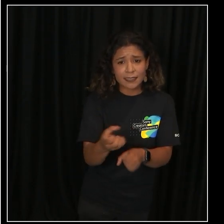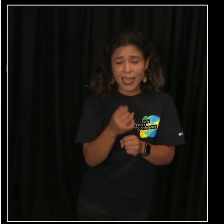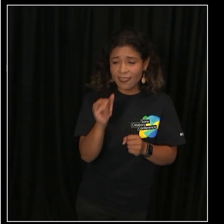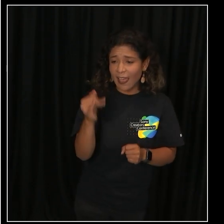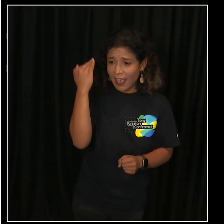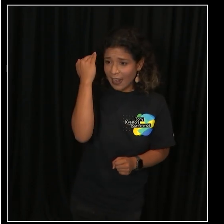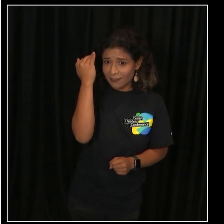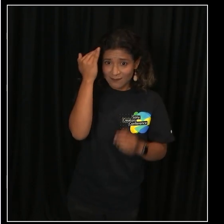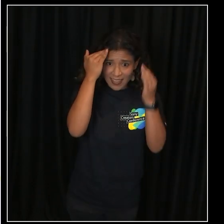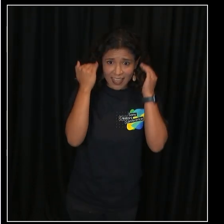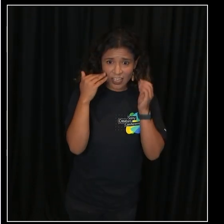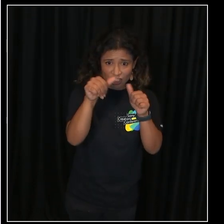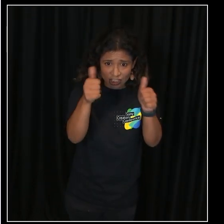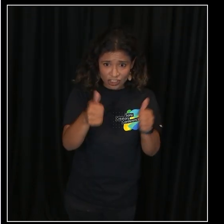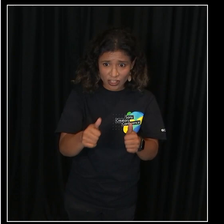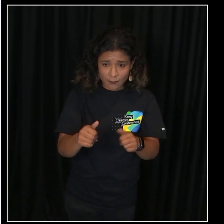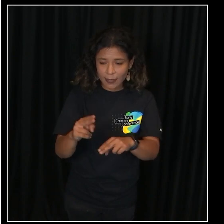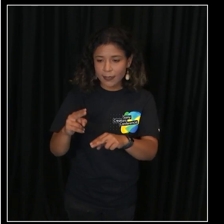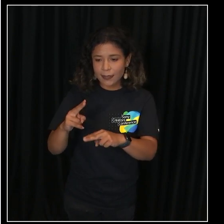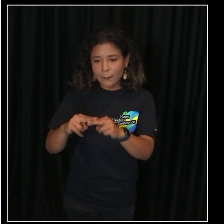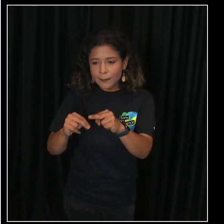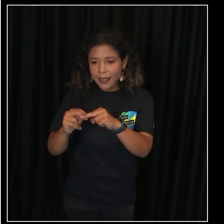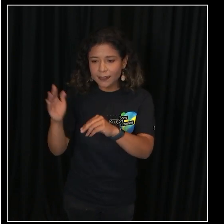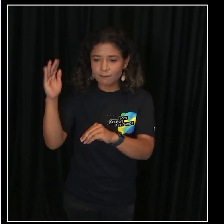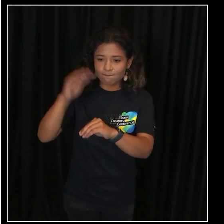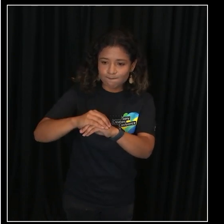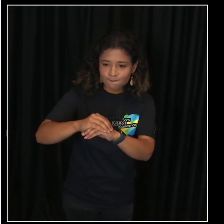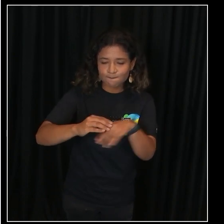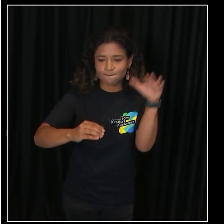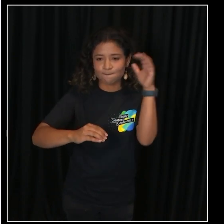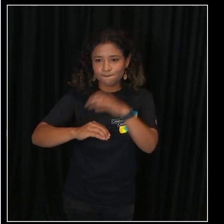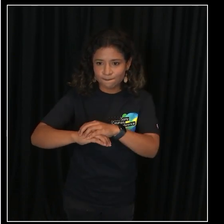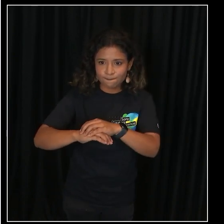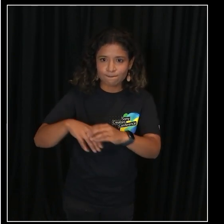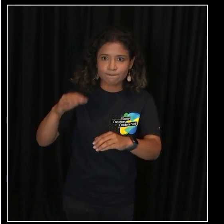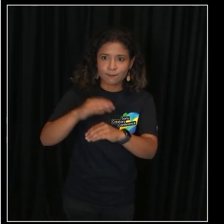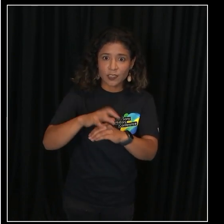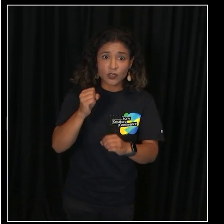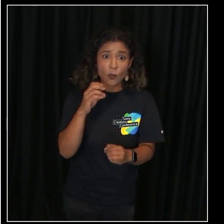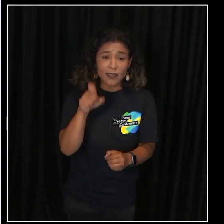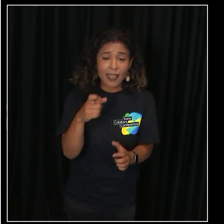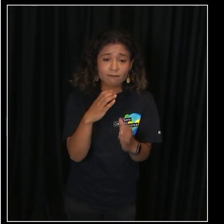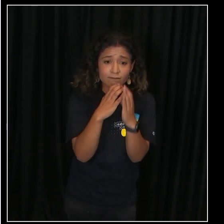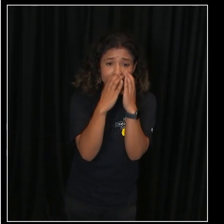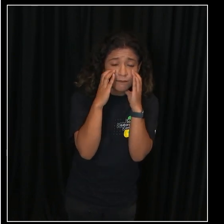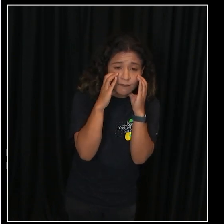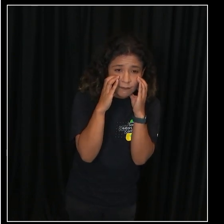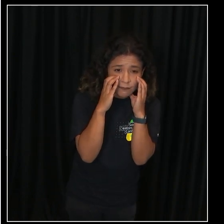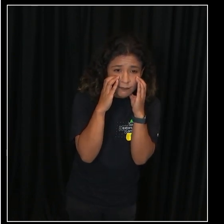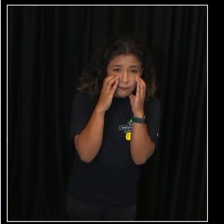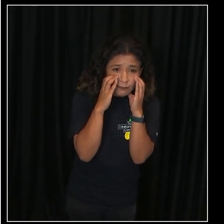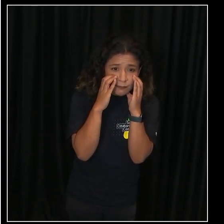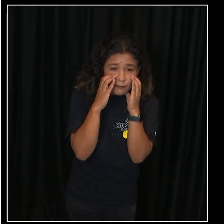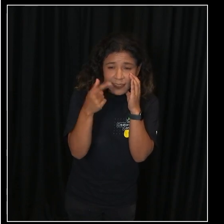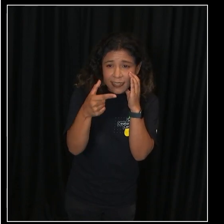into account and build on top of it so we can get our cyberpunk gas mask or I guess like plague mask-y thing